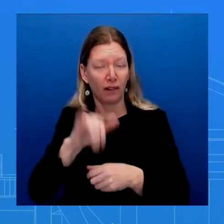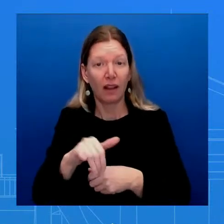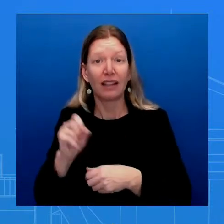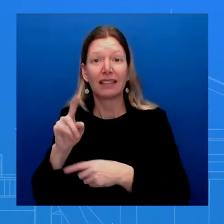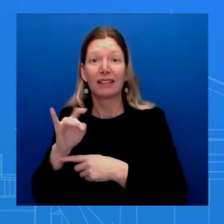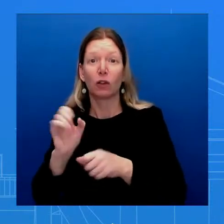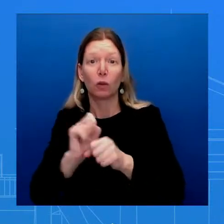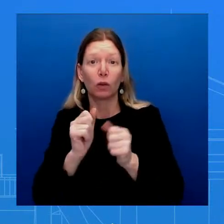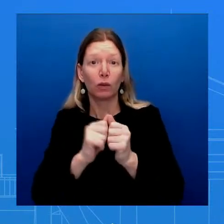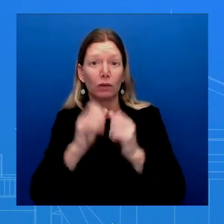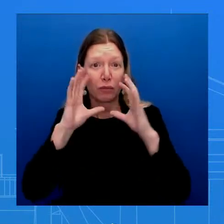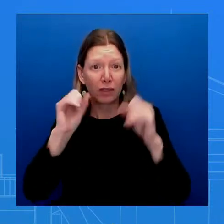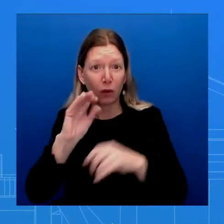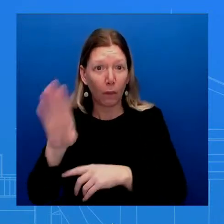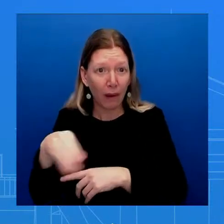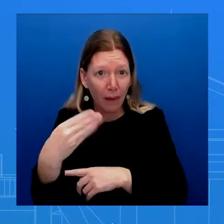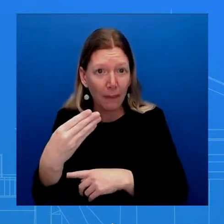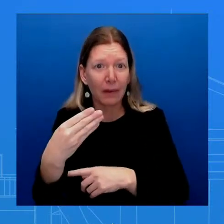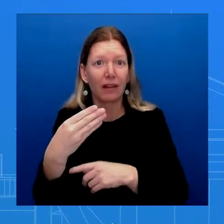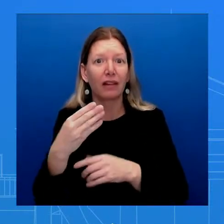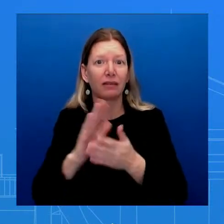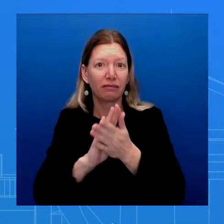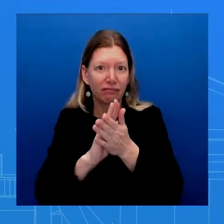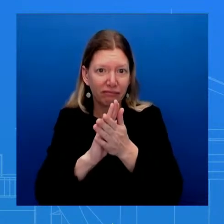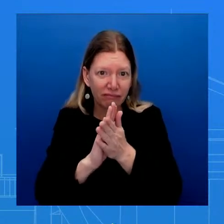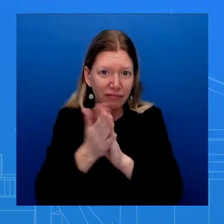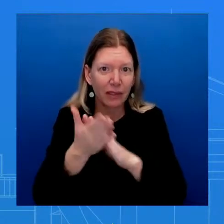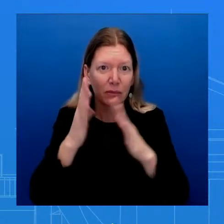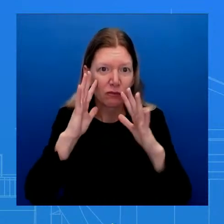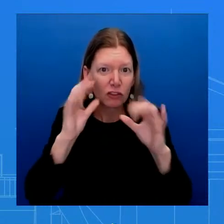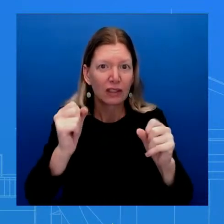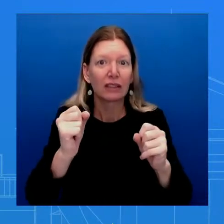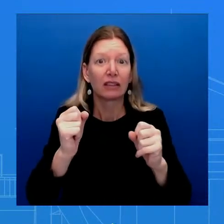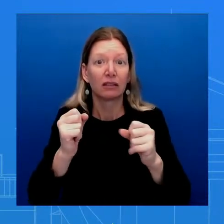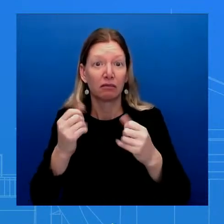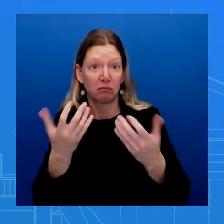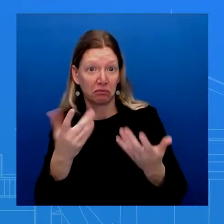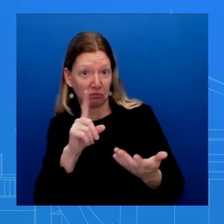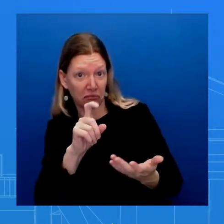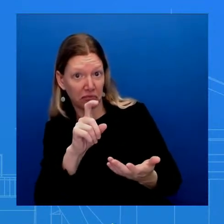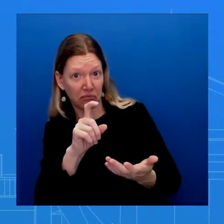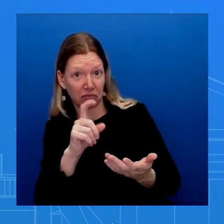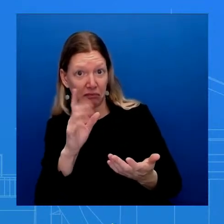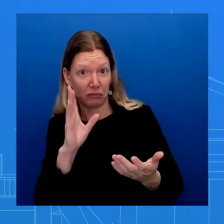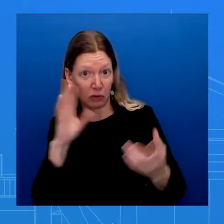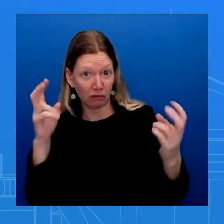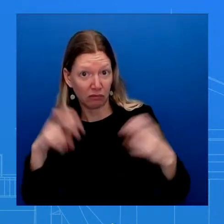who has these concerns? Ms. Jean-Pierre: And you're right, April. What you just laid out in your question is incredibly important.